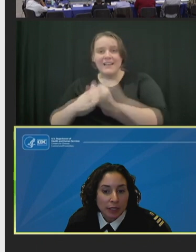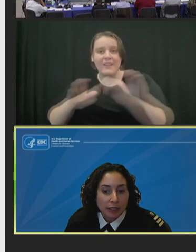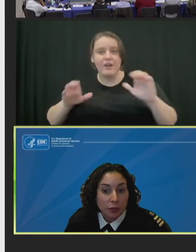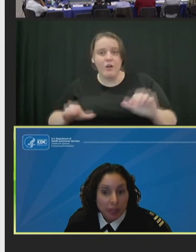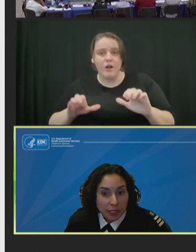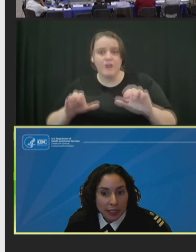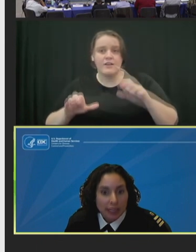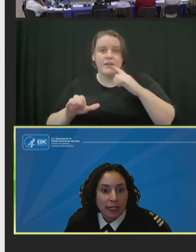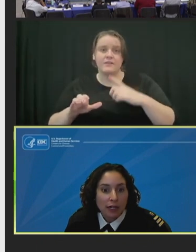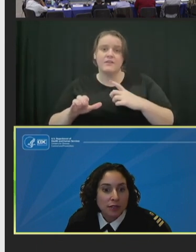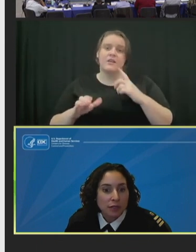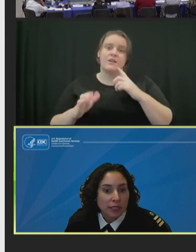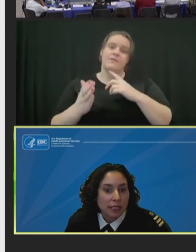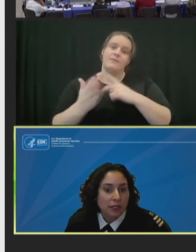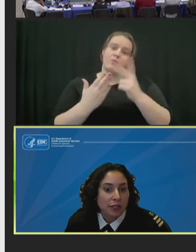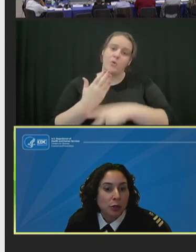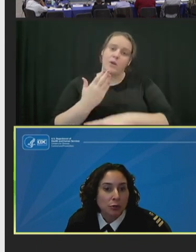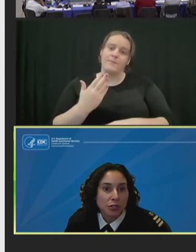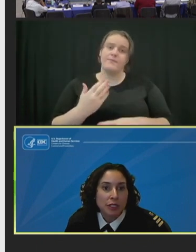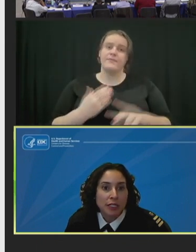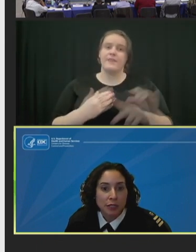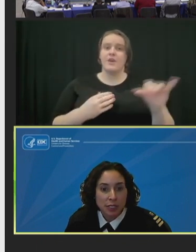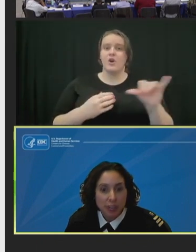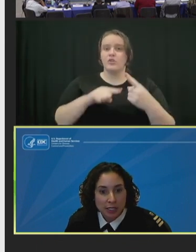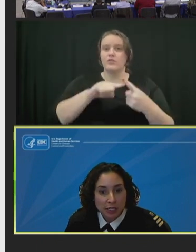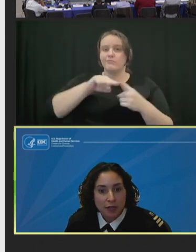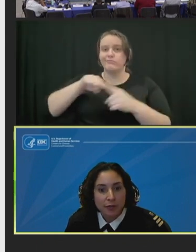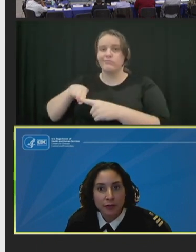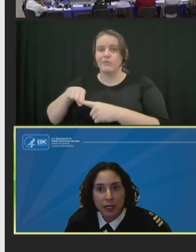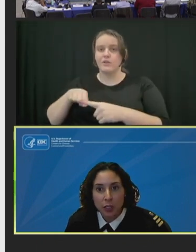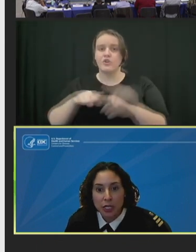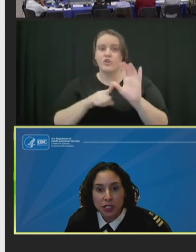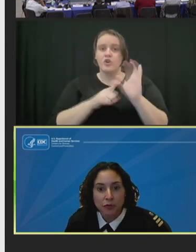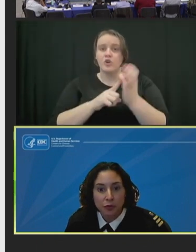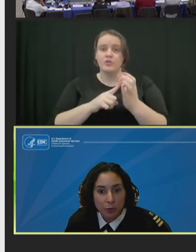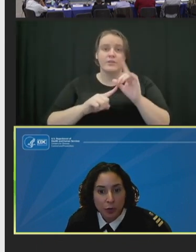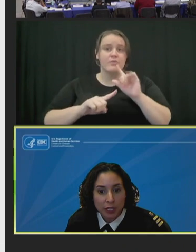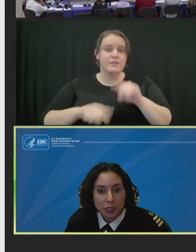but critically, they also leaned on the Culturally Responsive Evaluation framework to